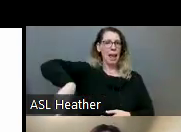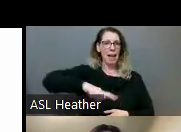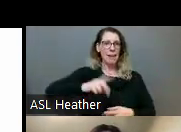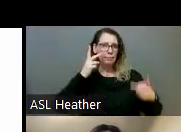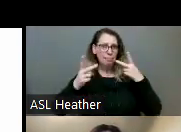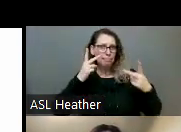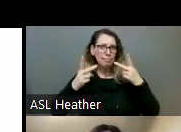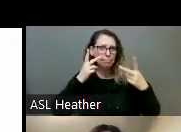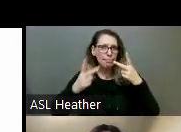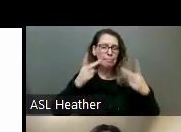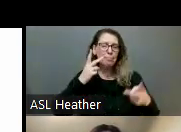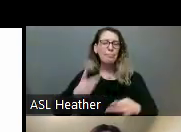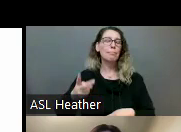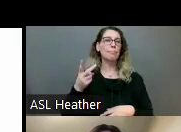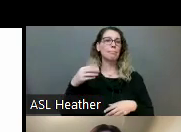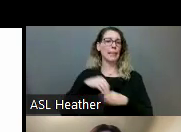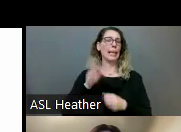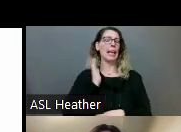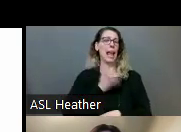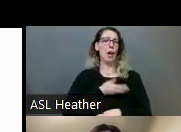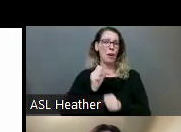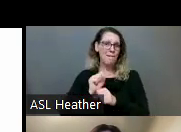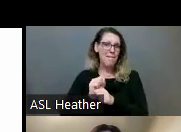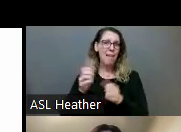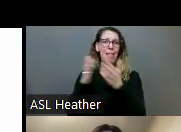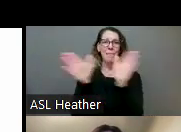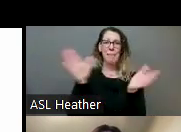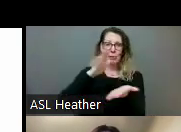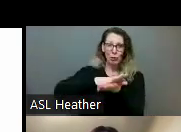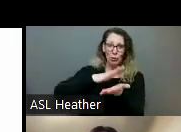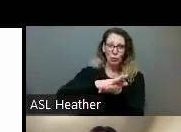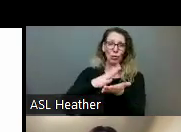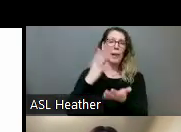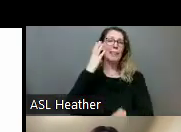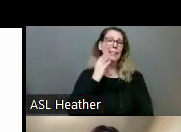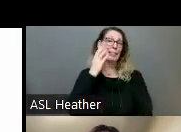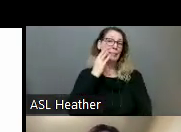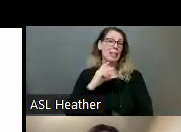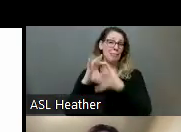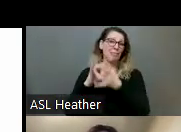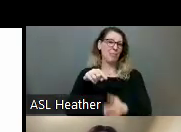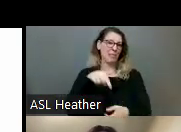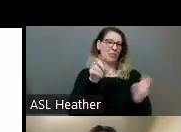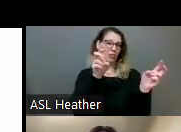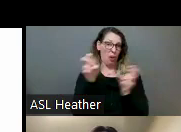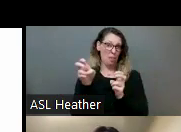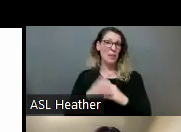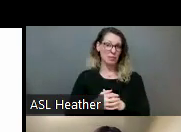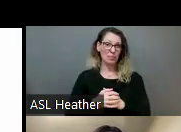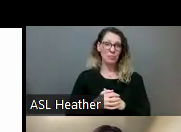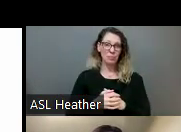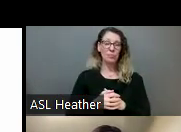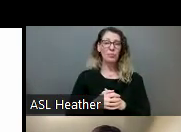field in our public schools and experiencing around this topic. We have a really immense